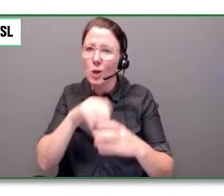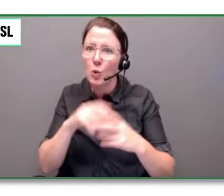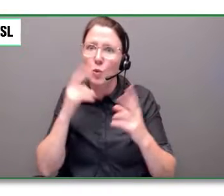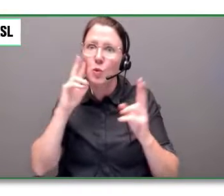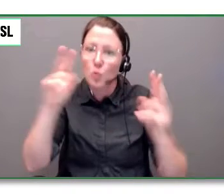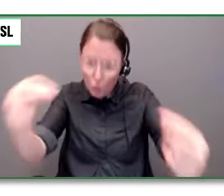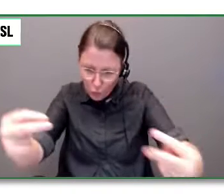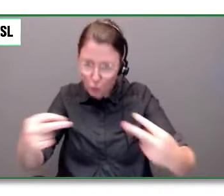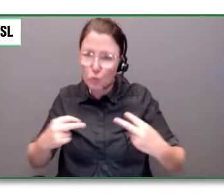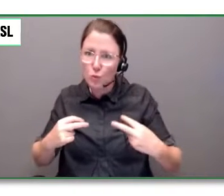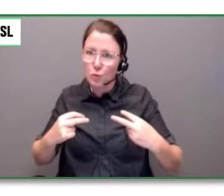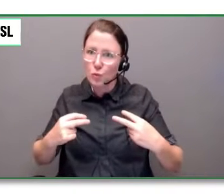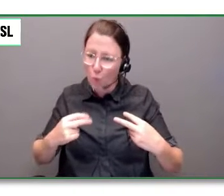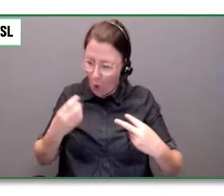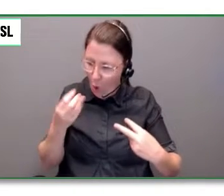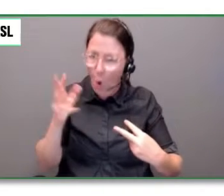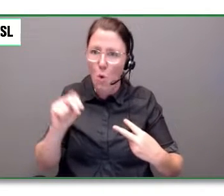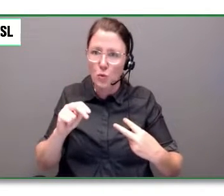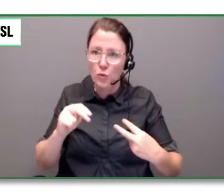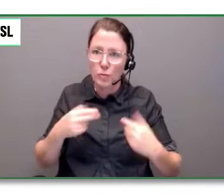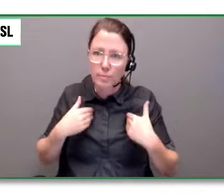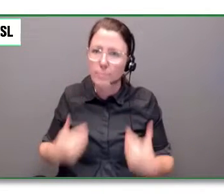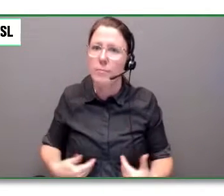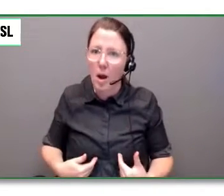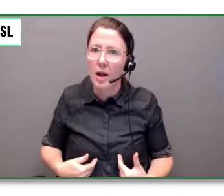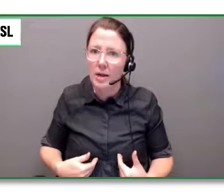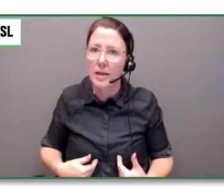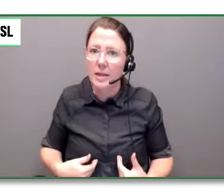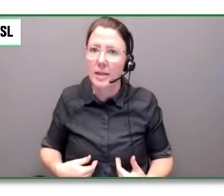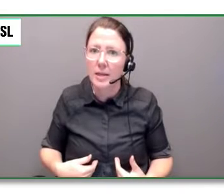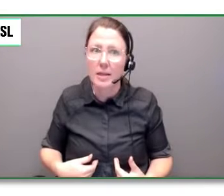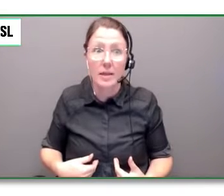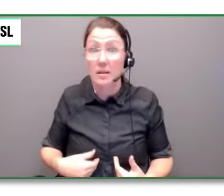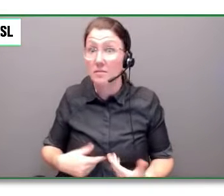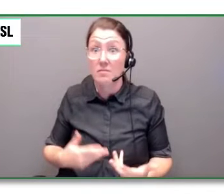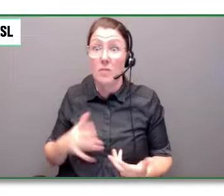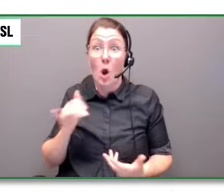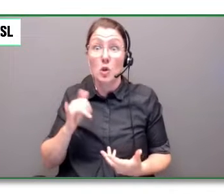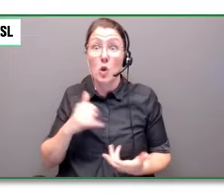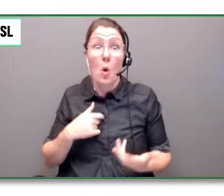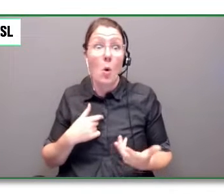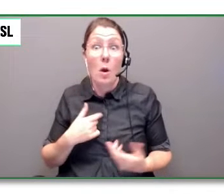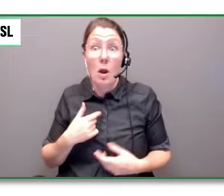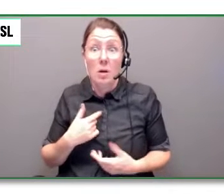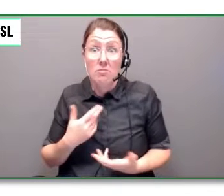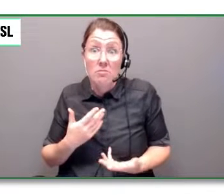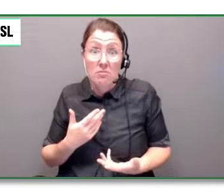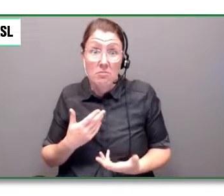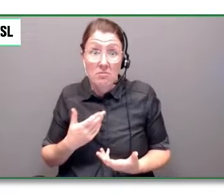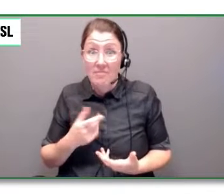through the lenses of his ability race in class. So all that's erased and then